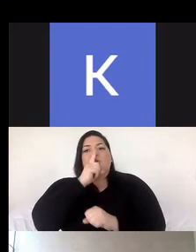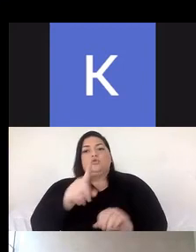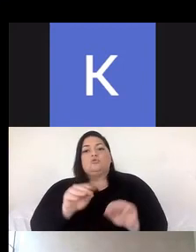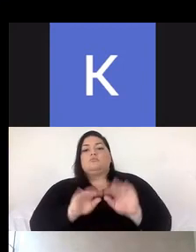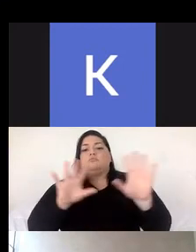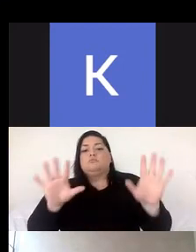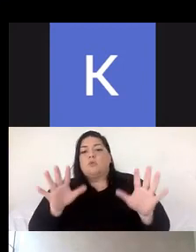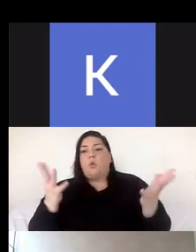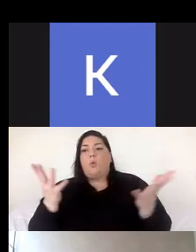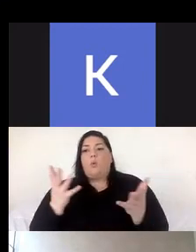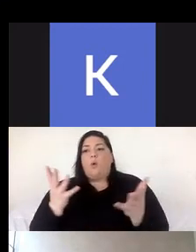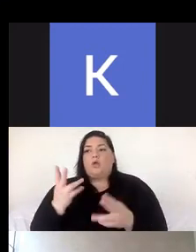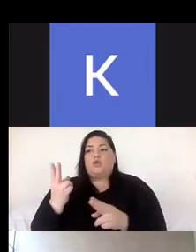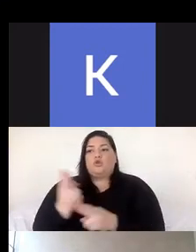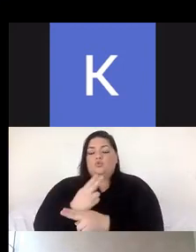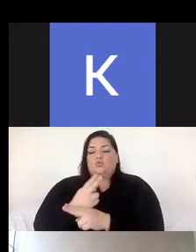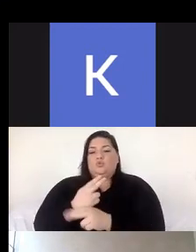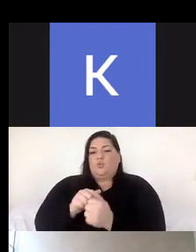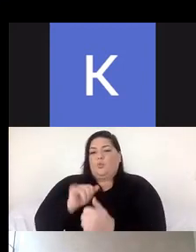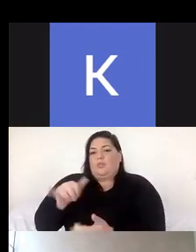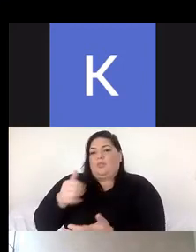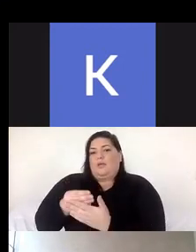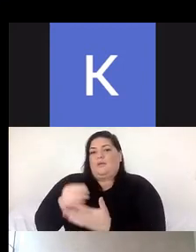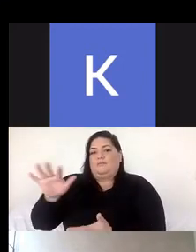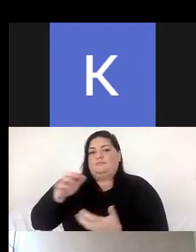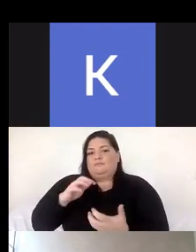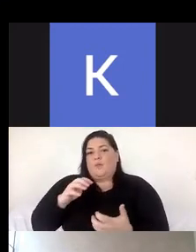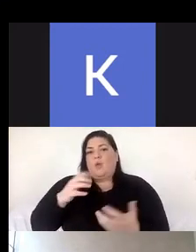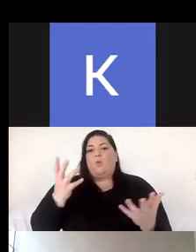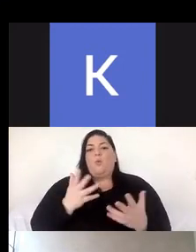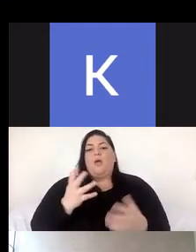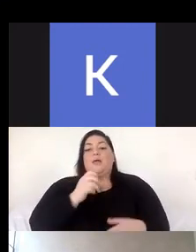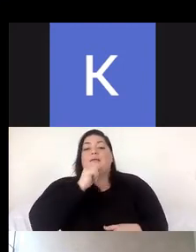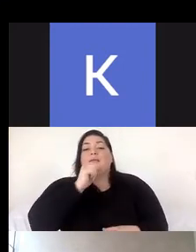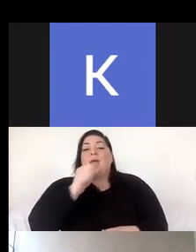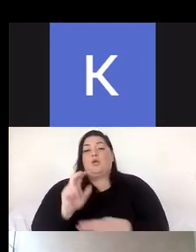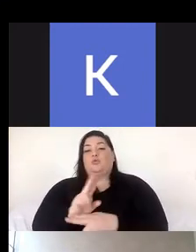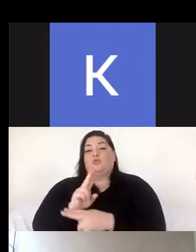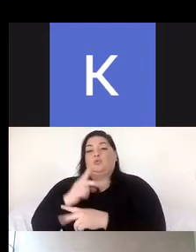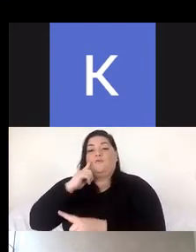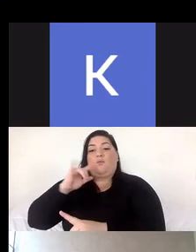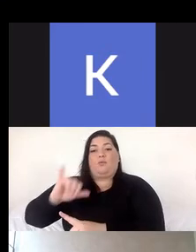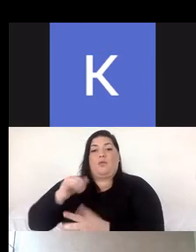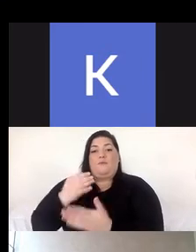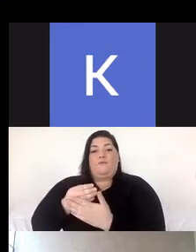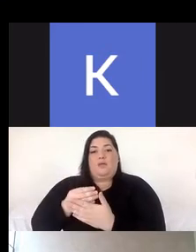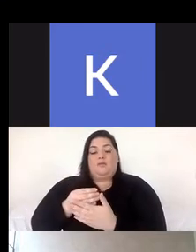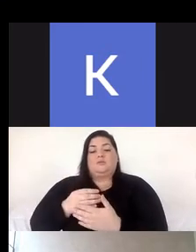was grant-funded from what was not grant-funded and was supported with other funds.